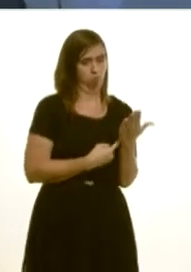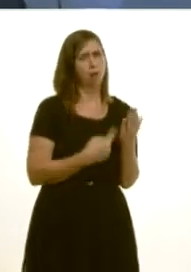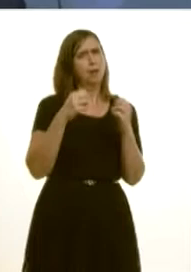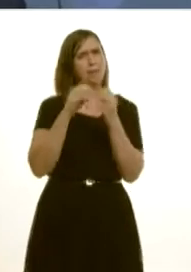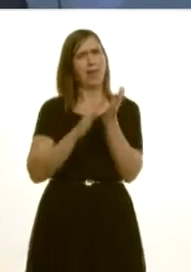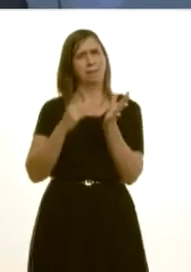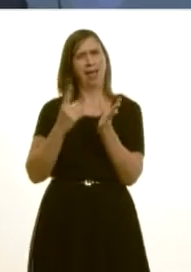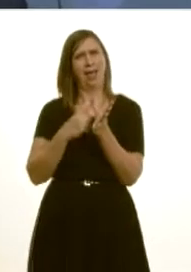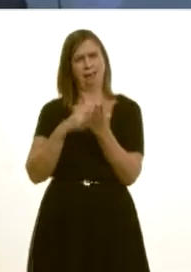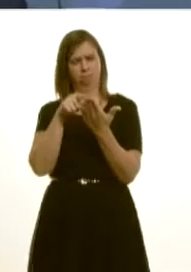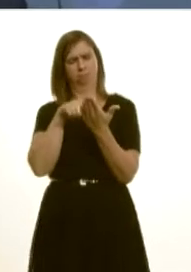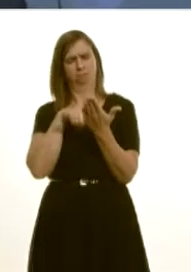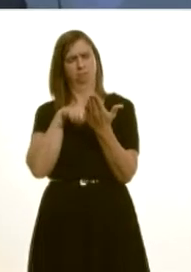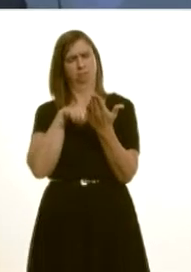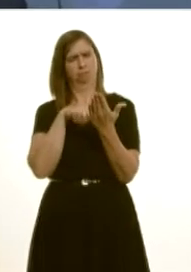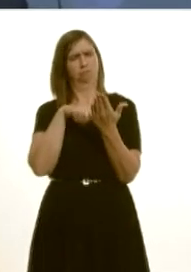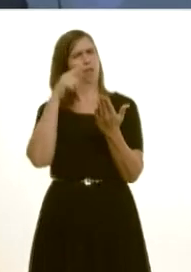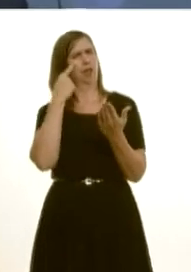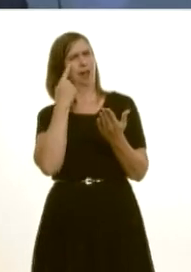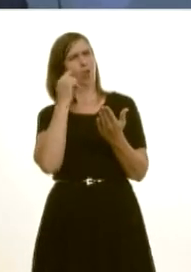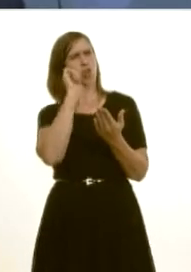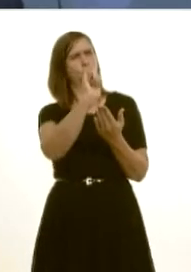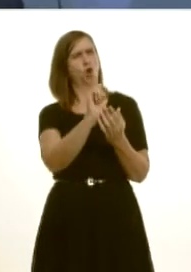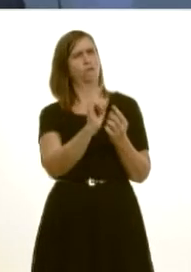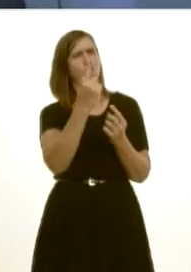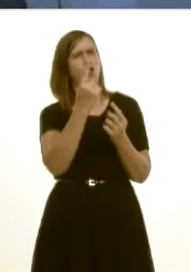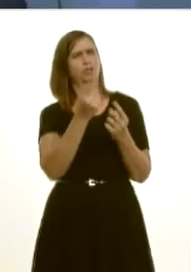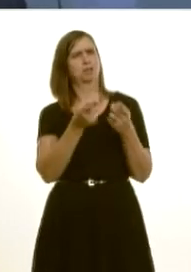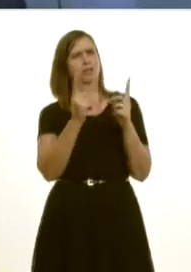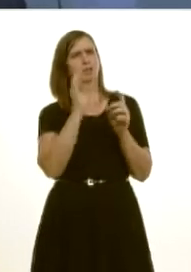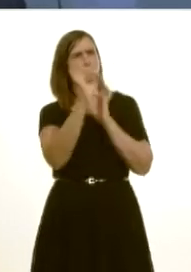at your responses to First Minister’s questions and issued a letter to Assembly Members signed